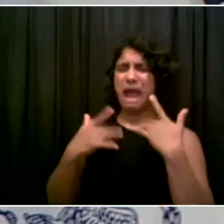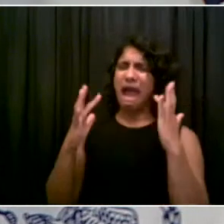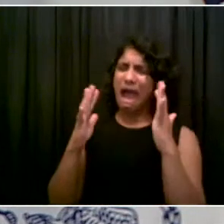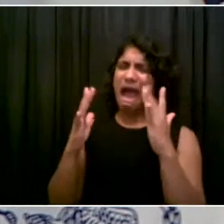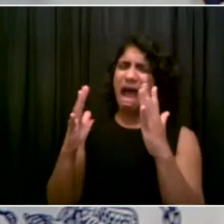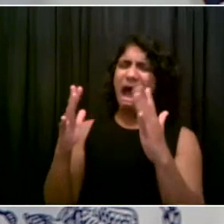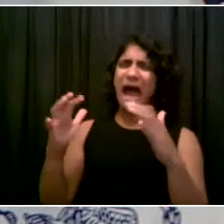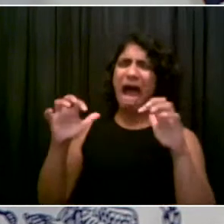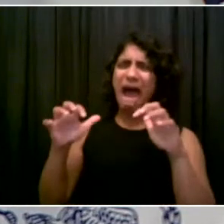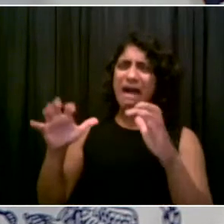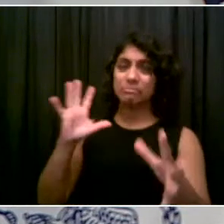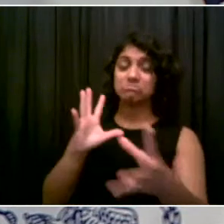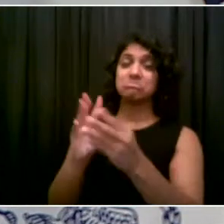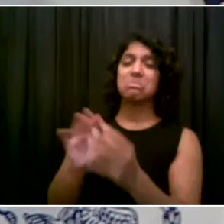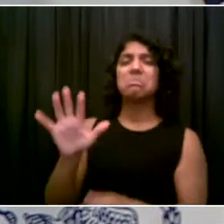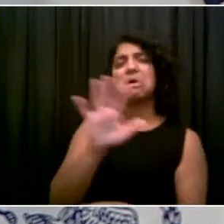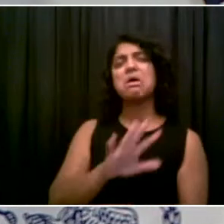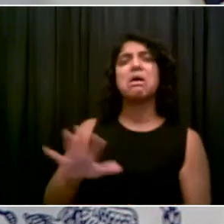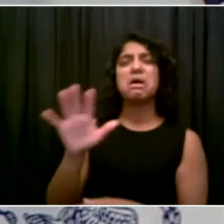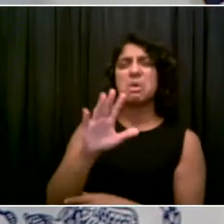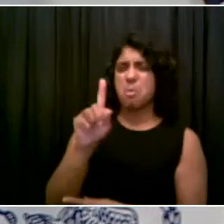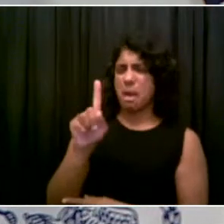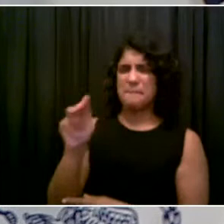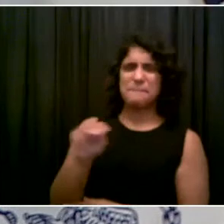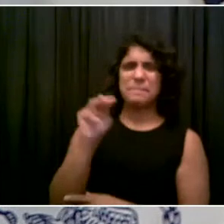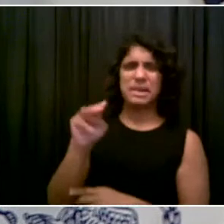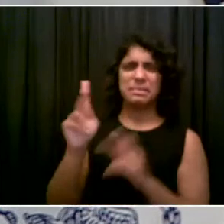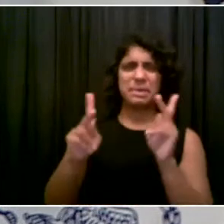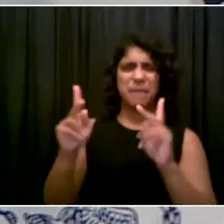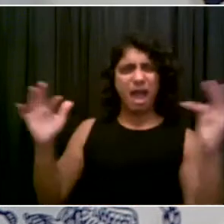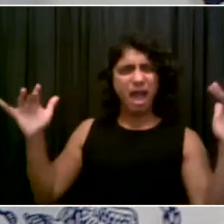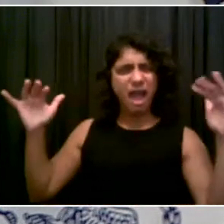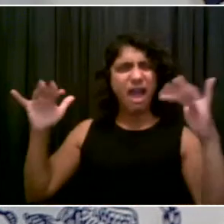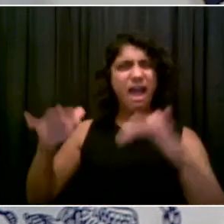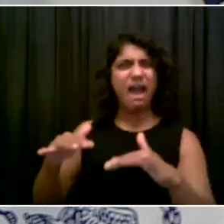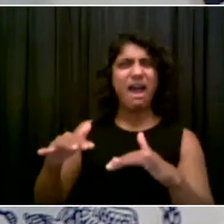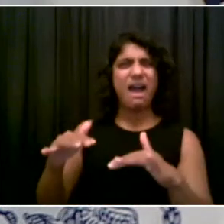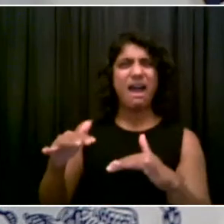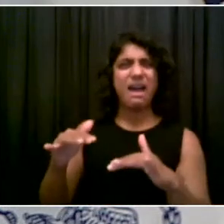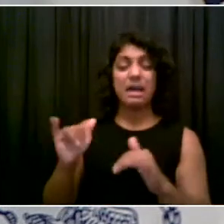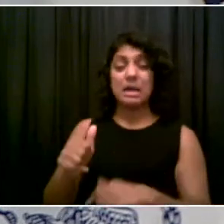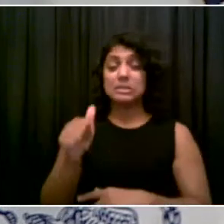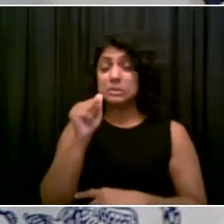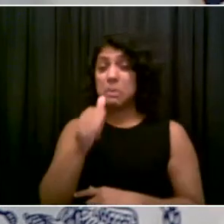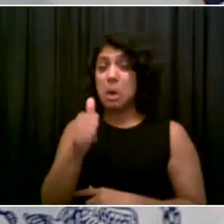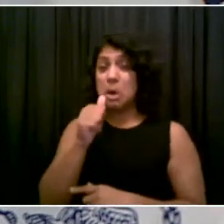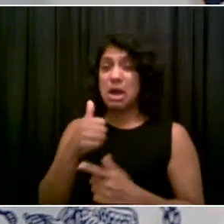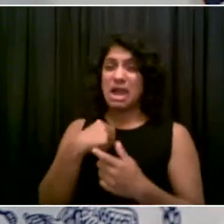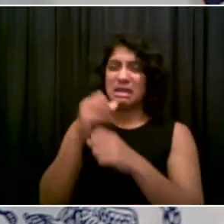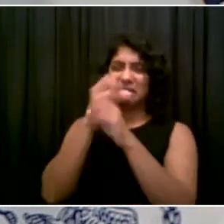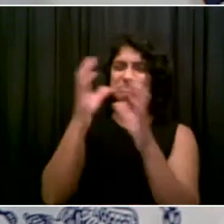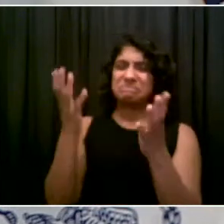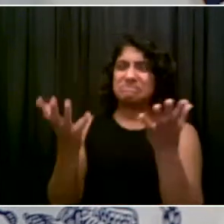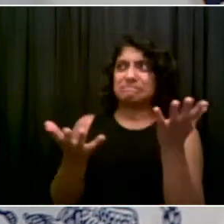THE PARADE? I NKOWIN SOME TICKERTAPE PARADES THERE HAVE BEEN UPWARDS OF 1